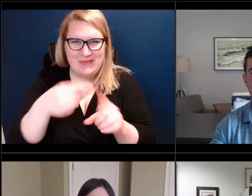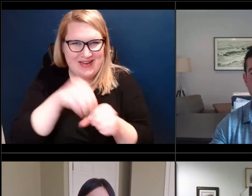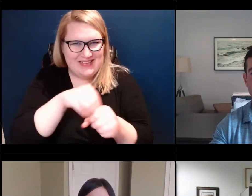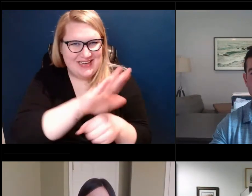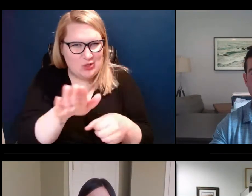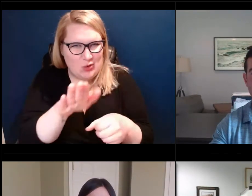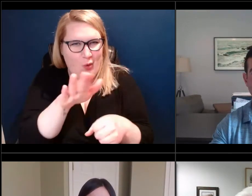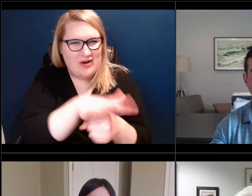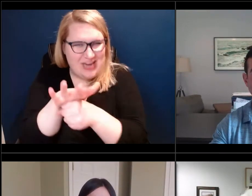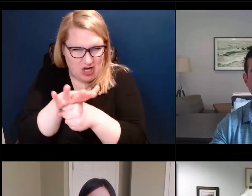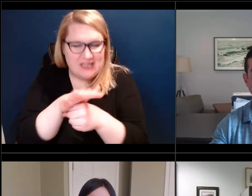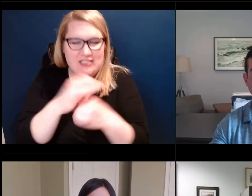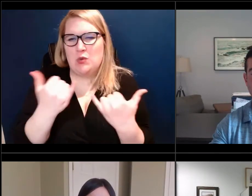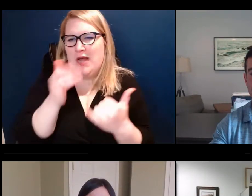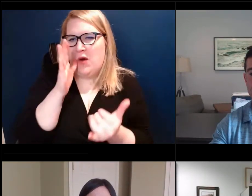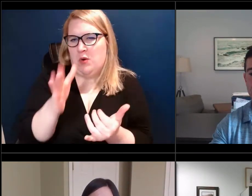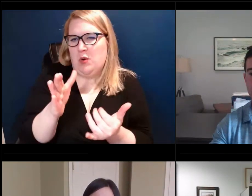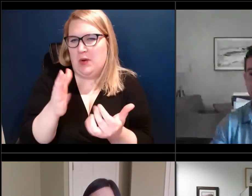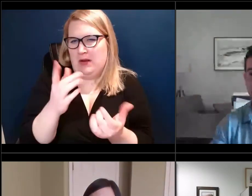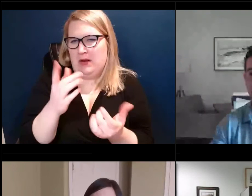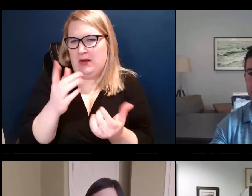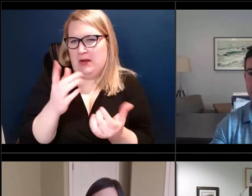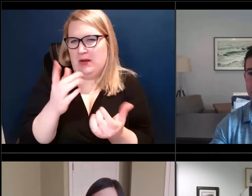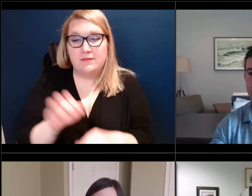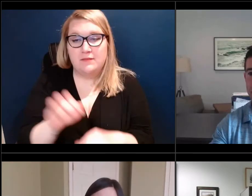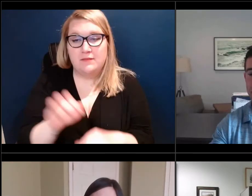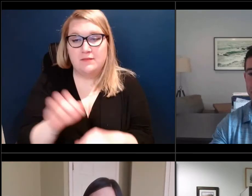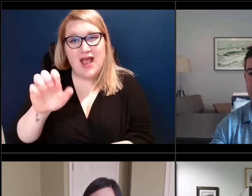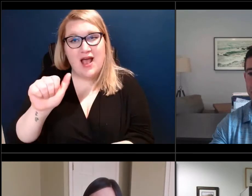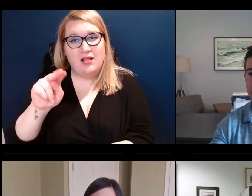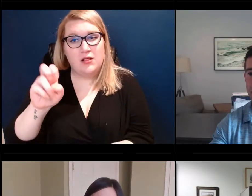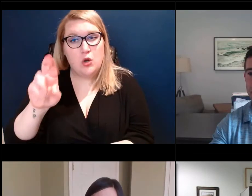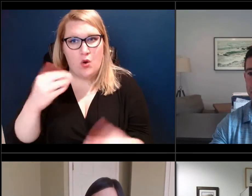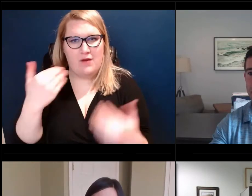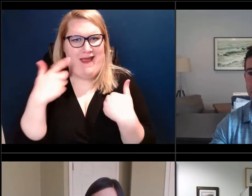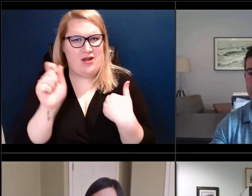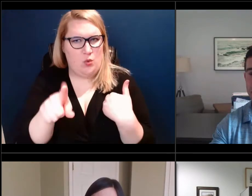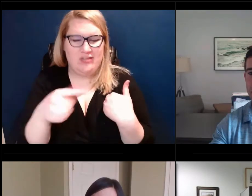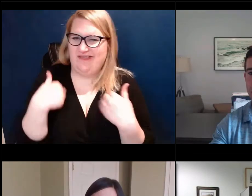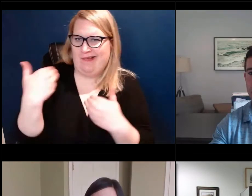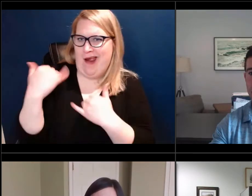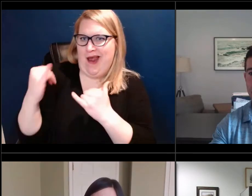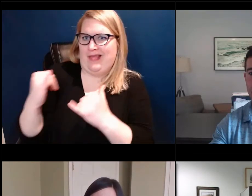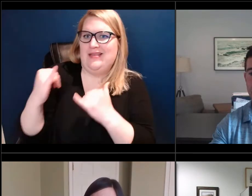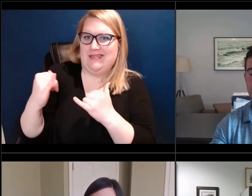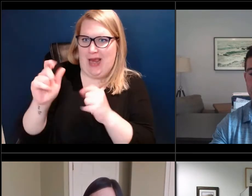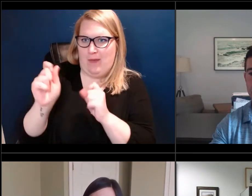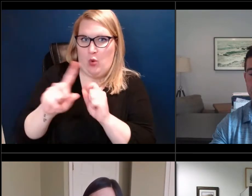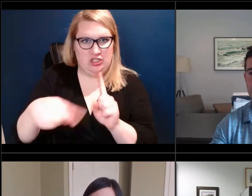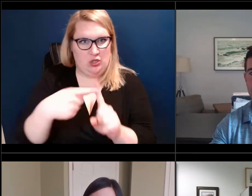So we're going to do that now. Eleanor had a question that I had the first time I watched her video and I don't know whether